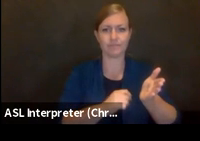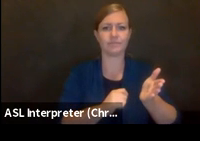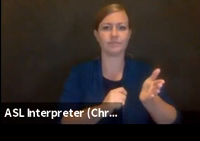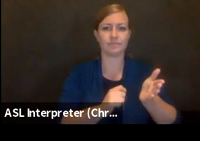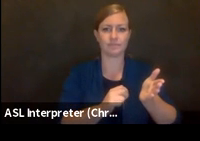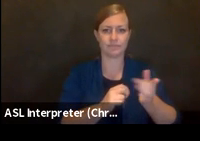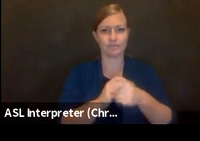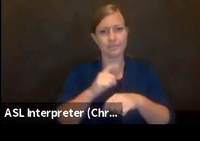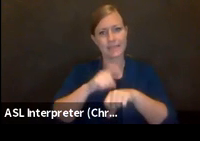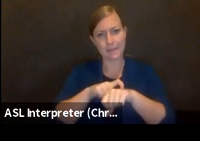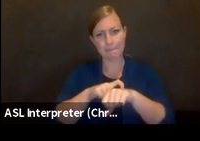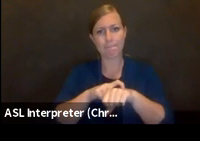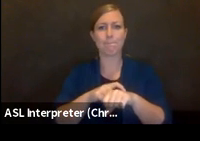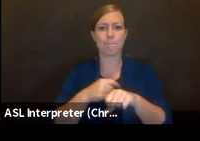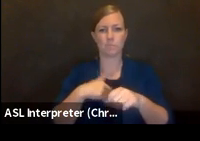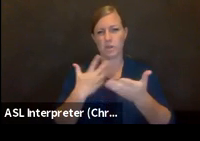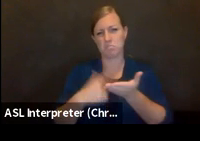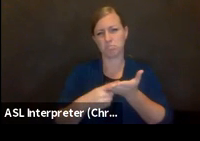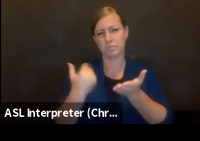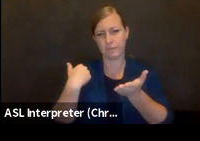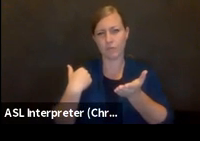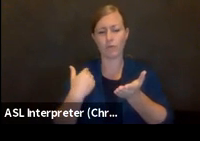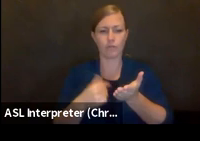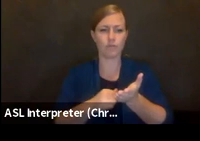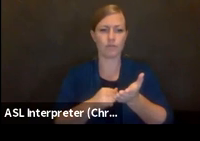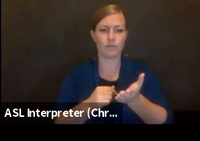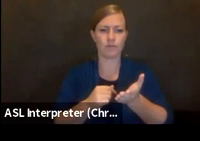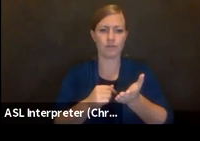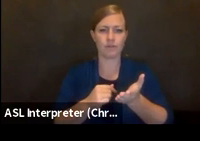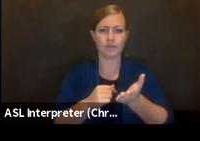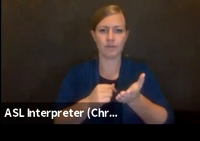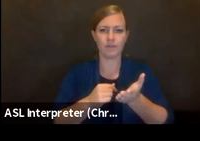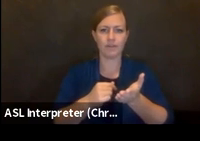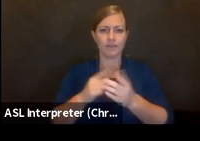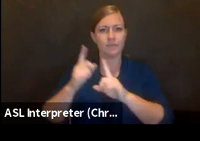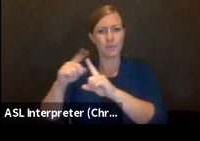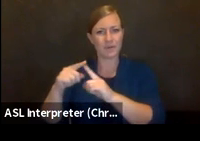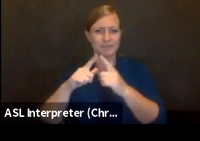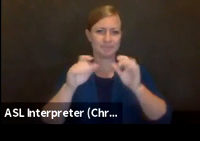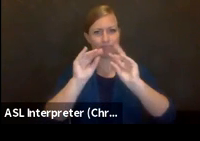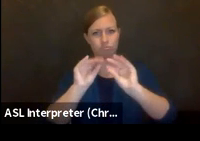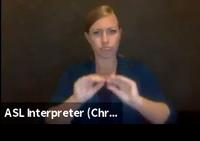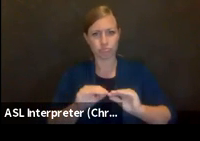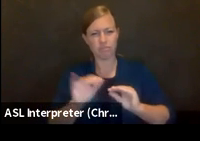ESD 189 - Amy Colburn: A time. So we talked about this a little bit yesterday and points all of that stuff. So a lot of the same features as before.